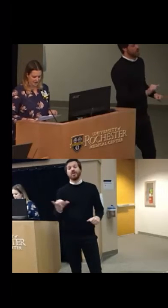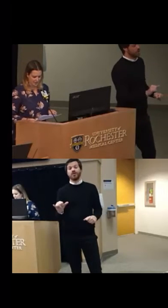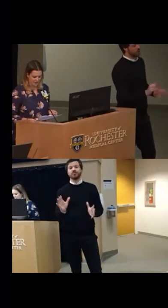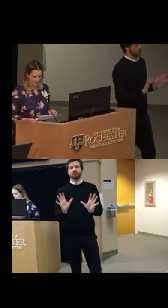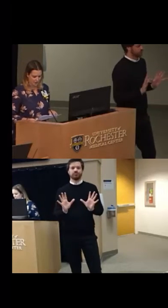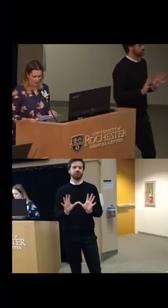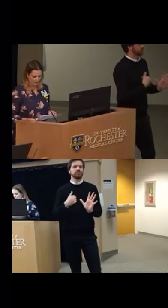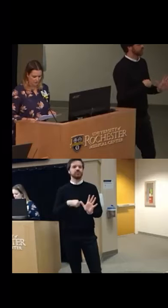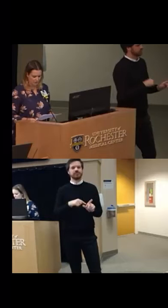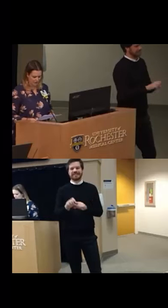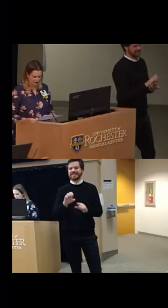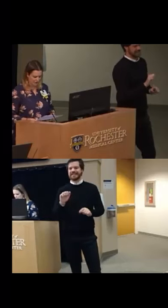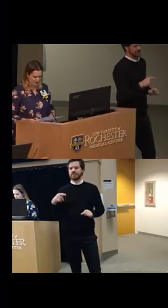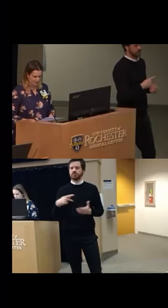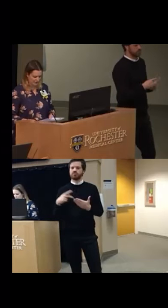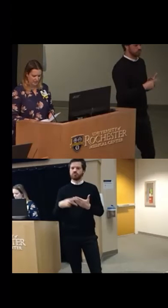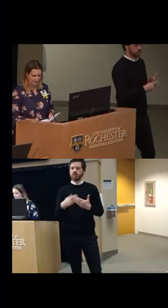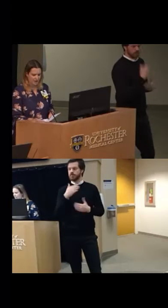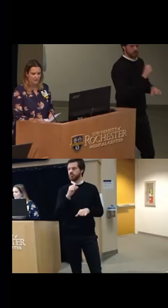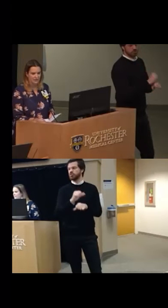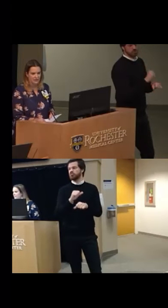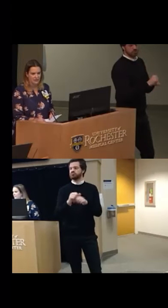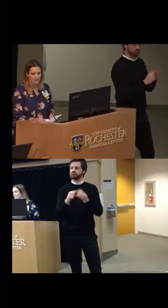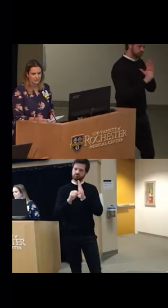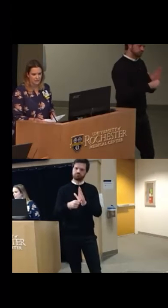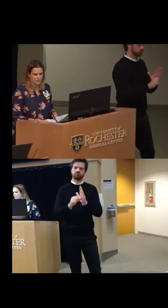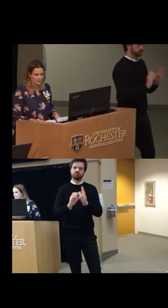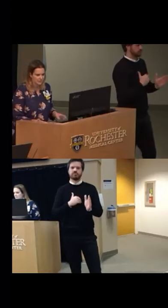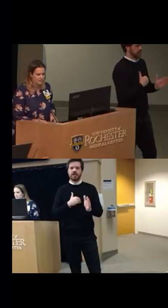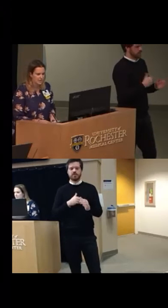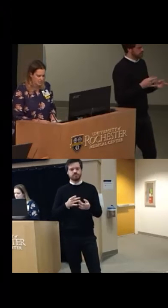EAP programs to do a better job demonstrating the efficacy of our interventions because the